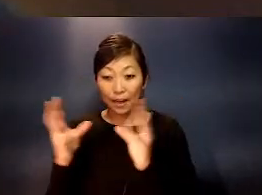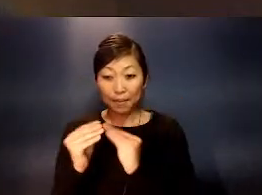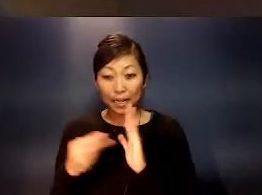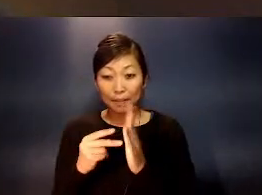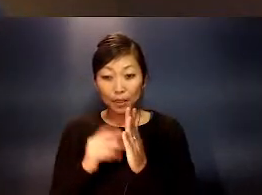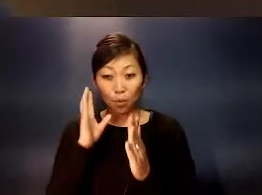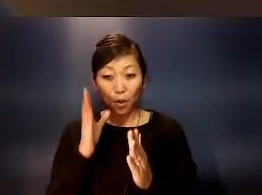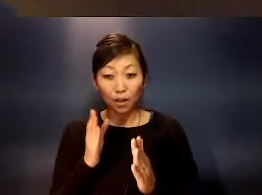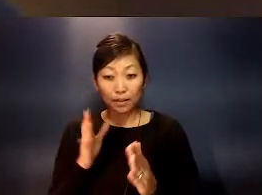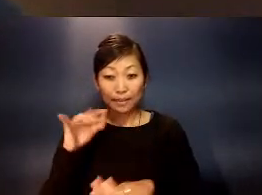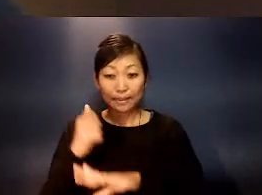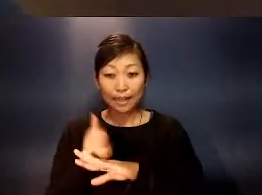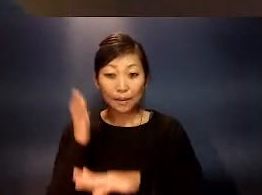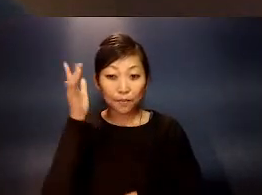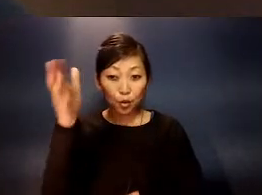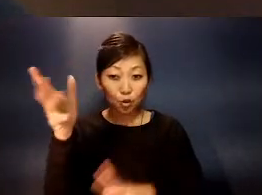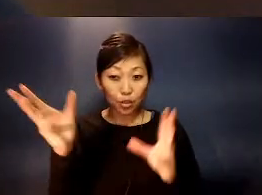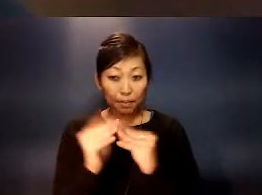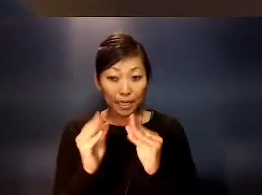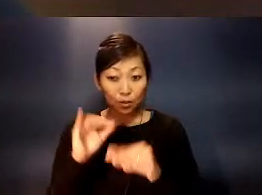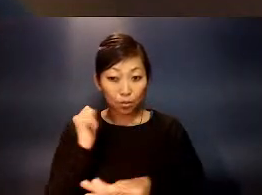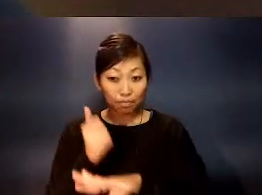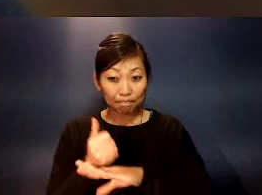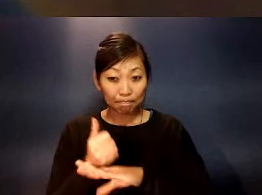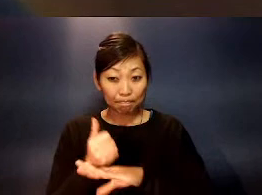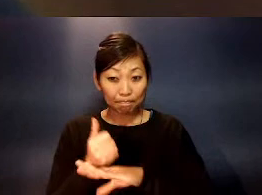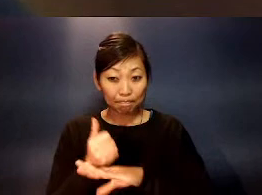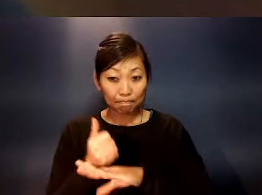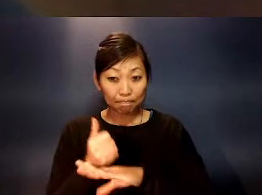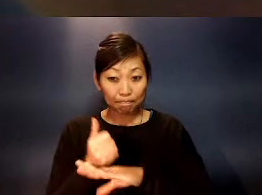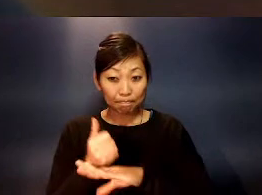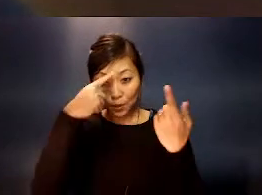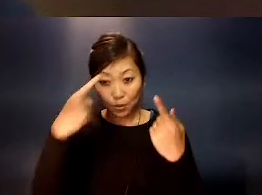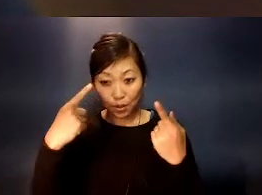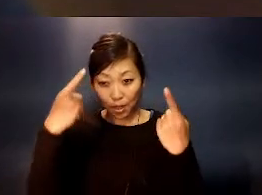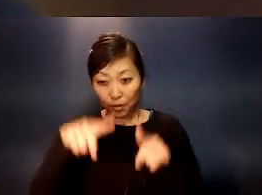UNTIL THE TERM ENDS AND CHANGES, WHAT IS THE FALLBACK POSITION? BUT WE DON'T NECESSARILY NEED AN ANSWER TO THAT.